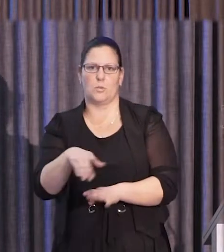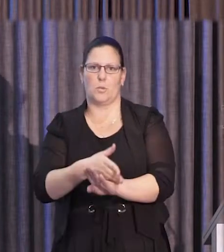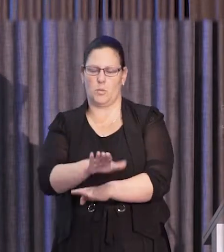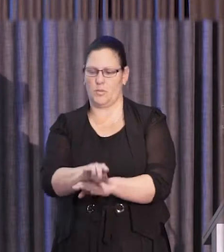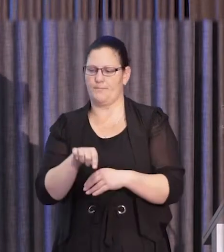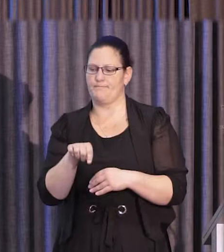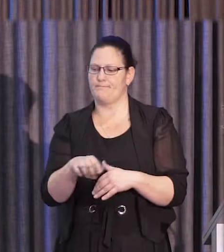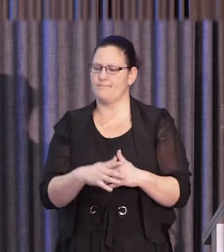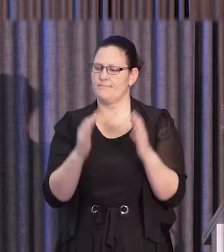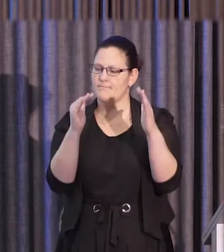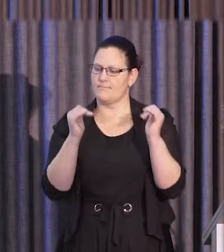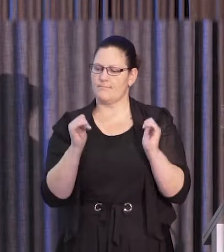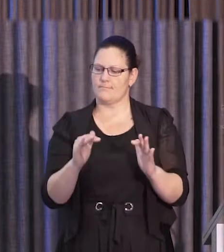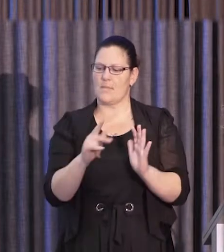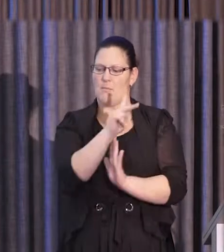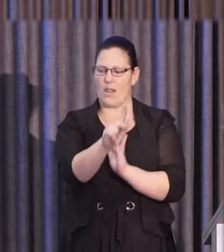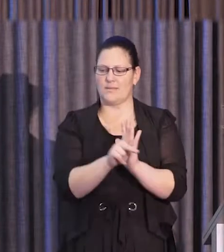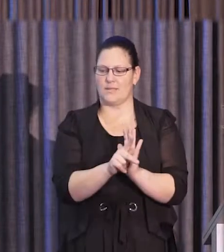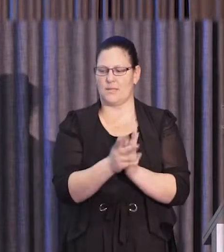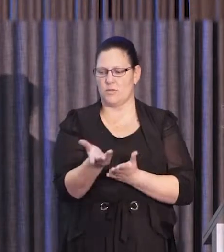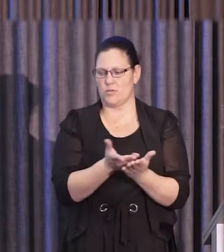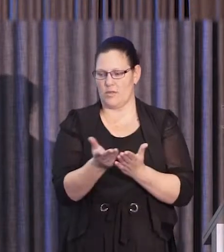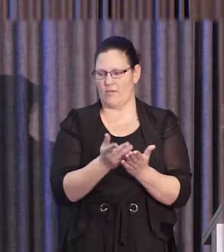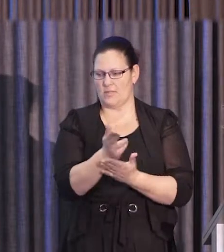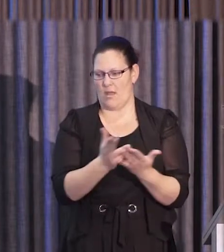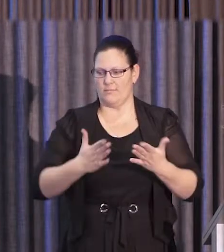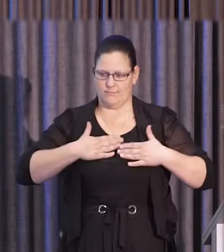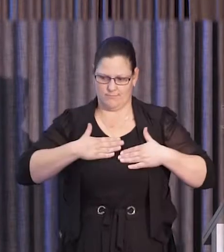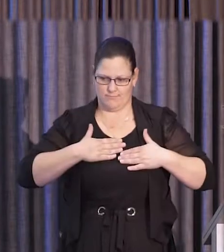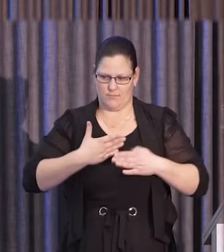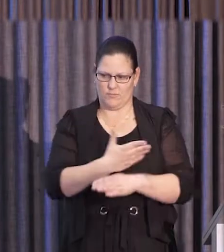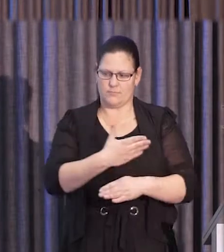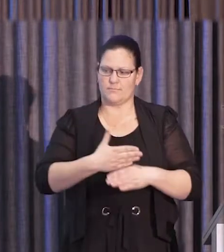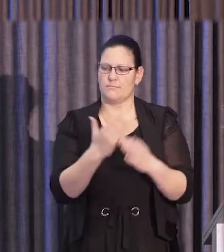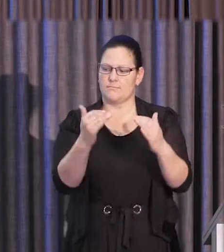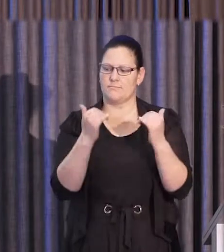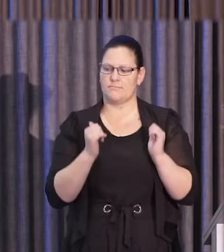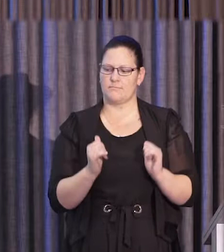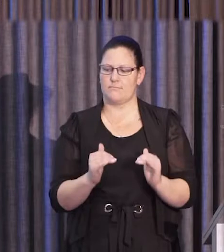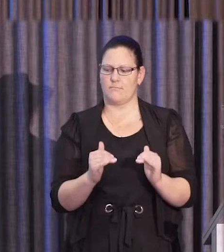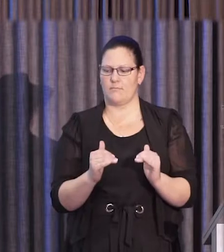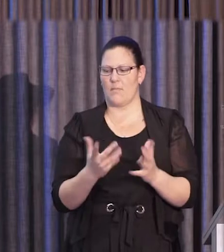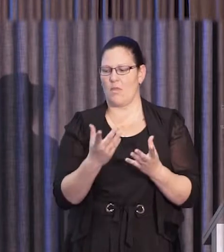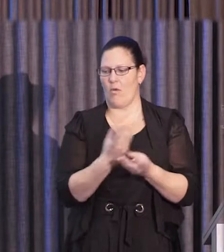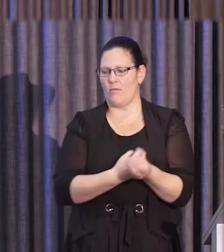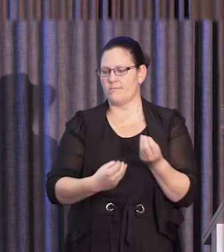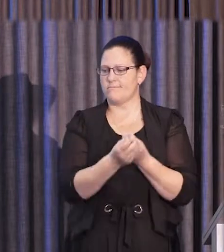The Office of the Director General, and then our service delivery arms are Metropolitan Communities where the assistant director